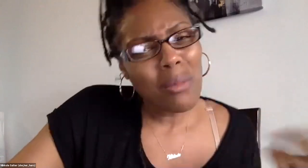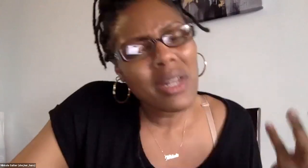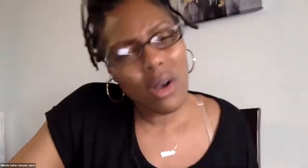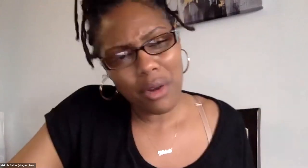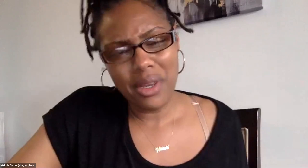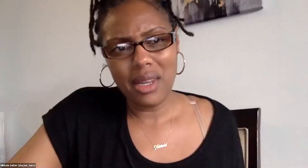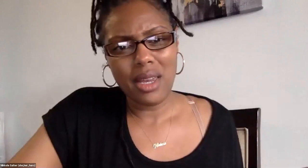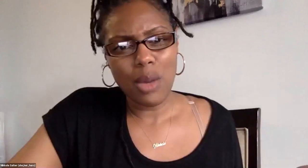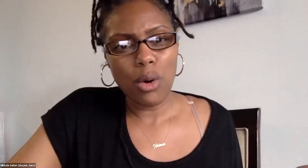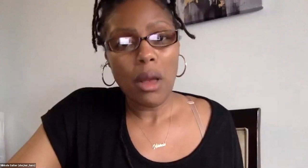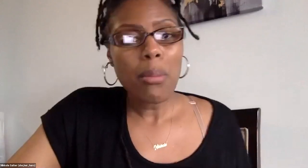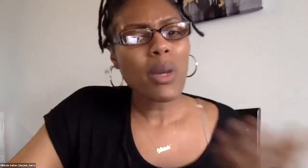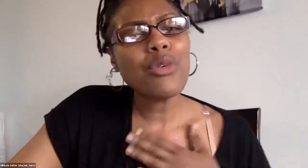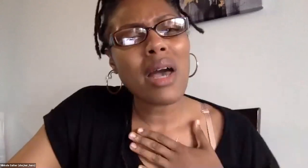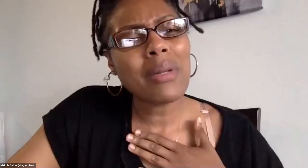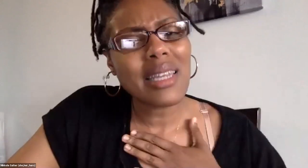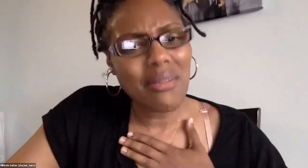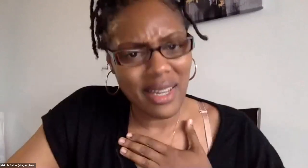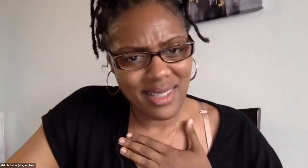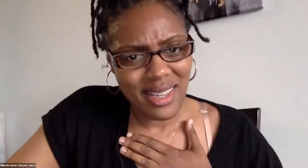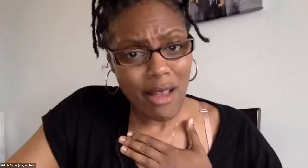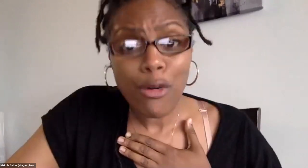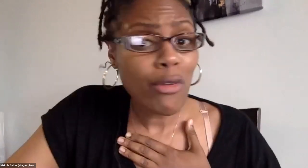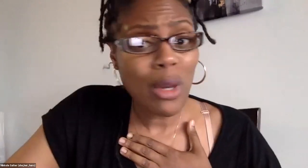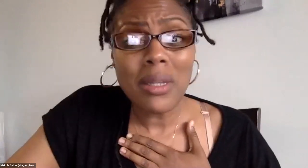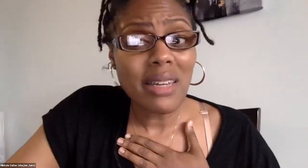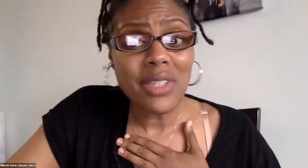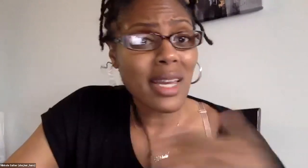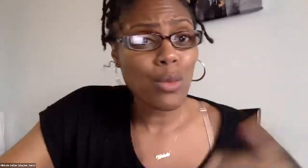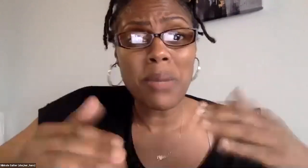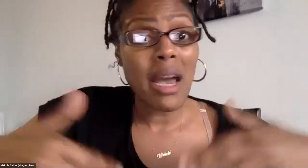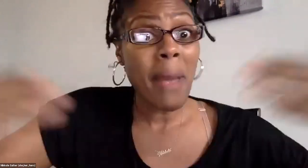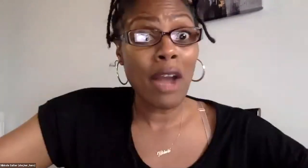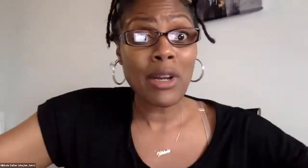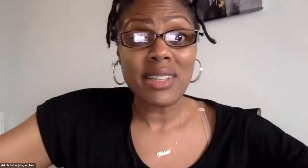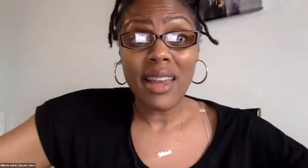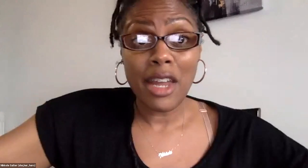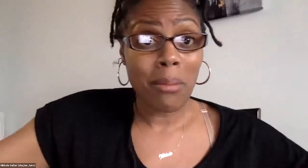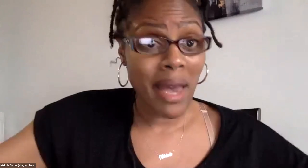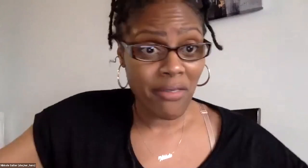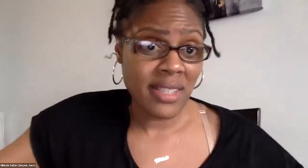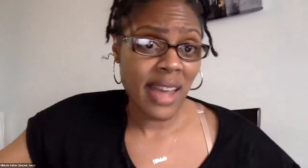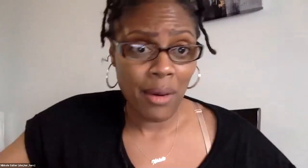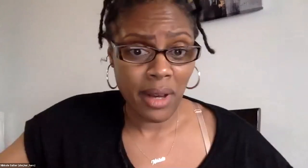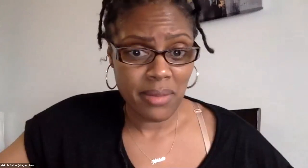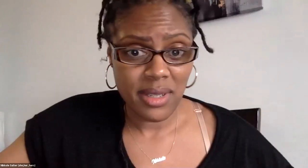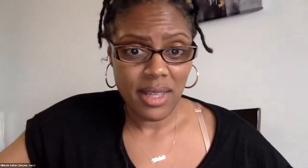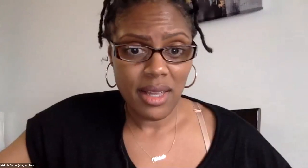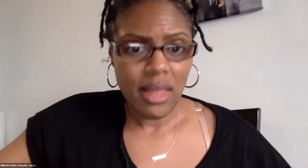All men are created equal, but we do not believe it, for if we believed it, it would be apparent in our manifest outcomes.